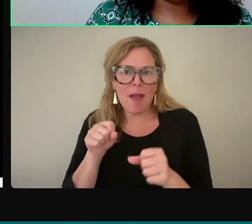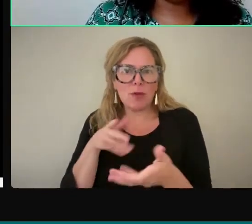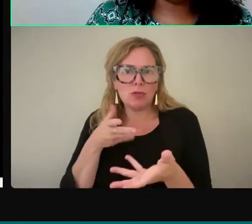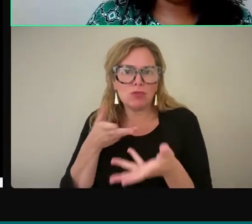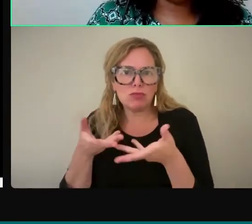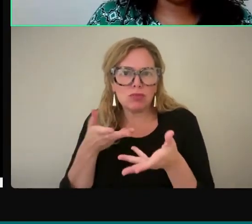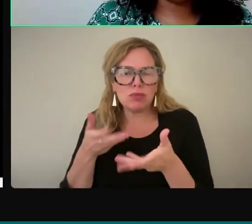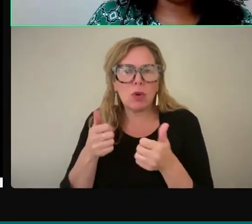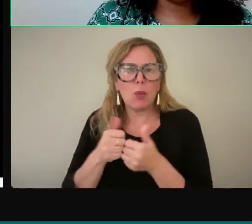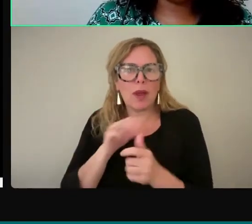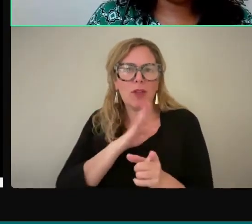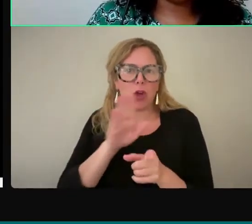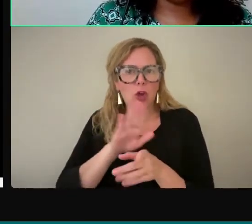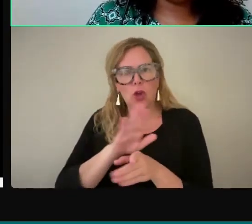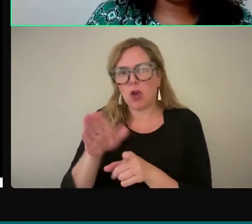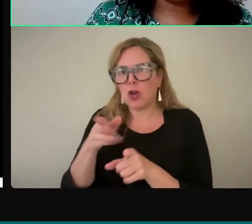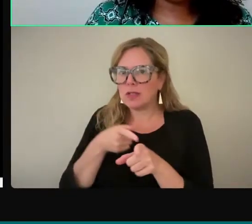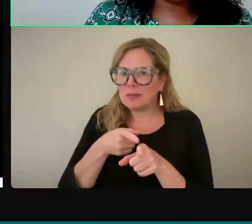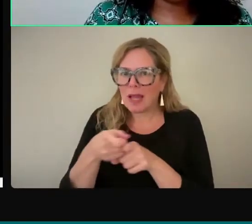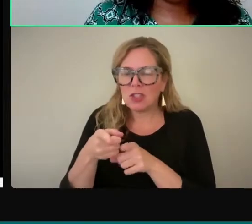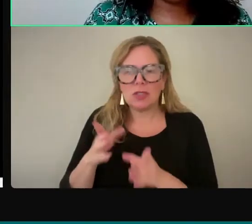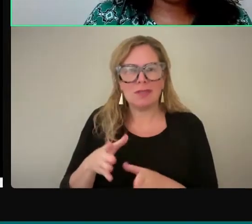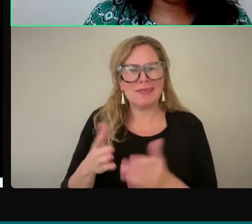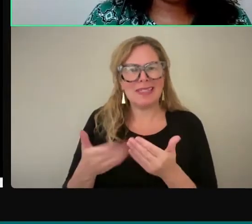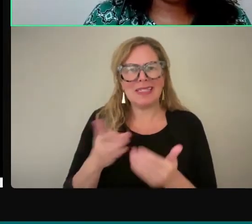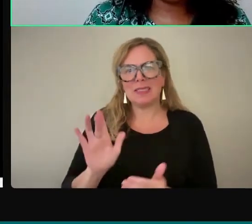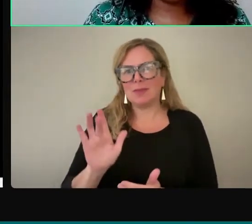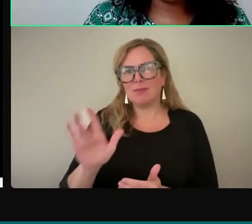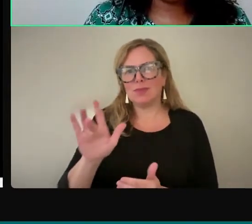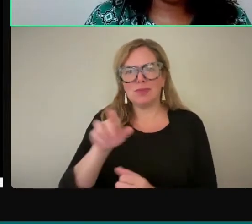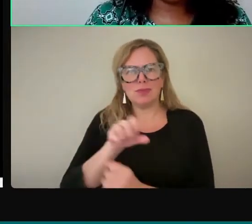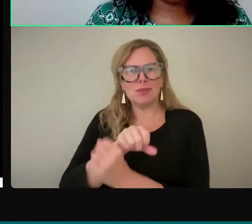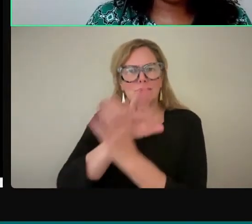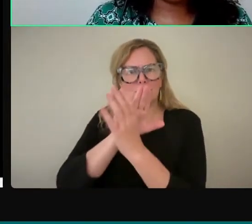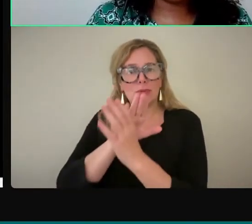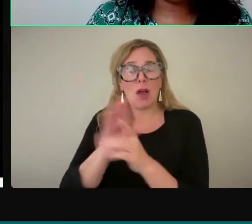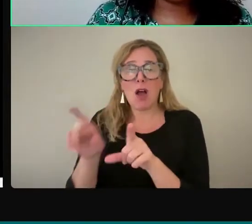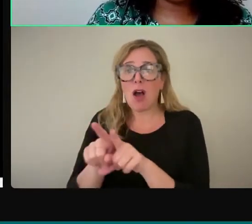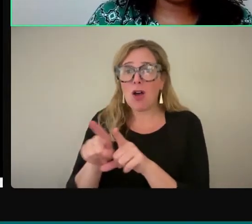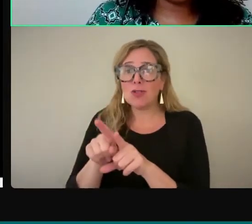at the touch of a button. It also allows my mom to have immediate care in the comfort of our home.